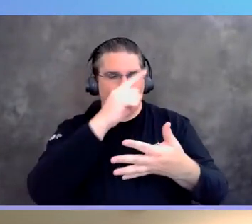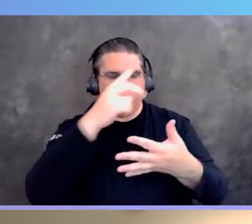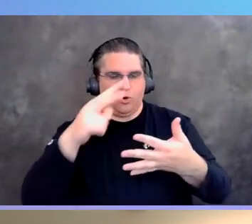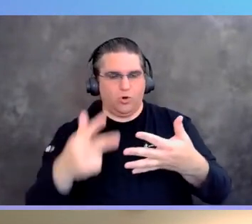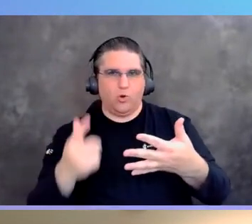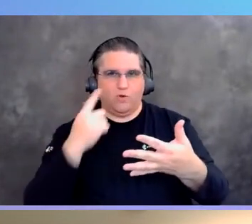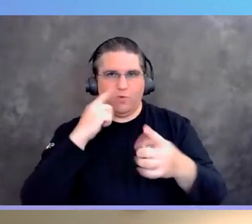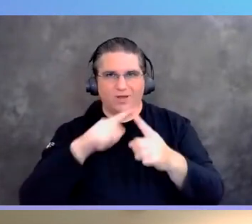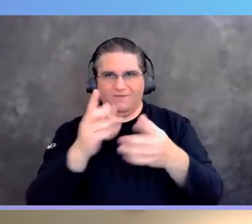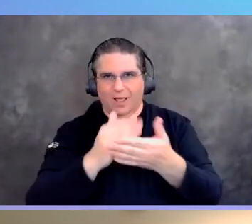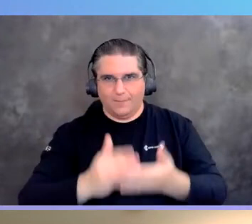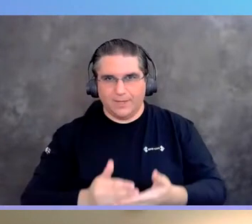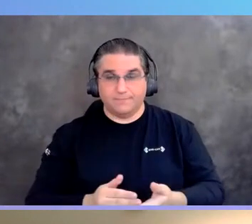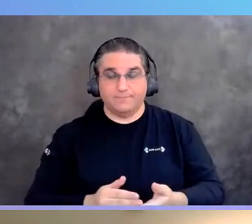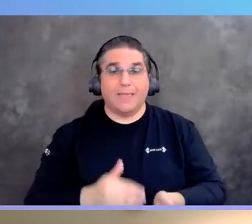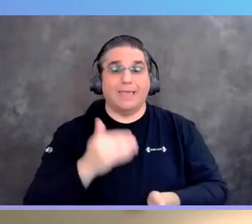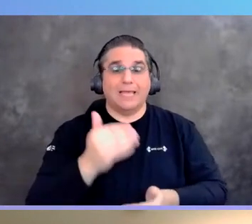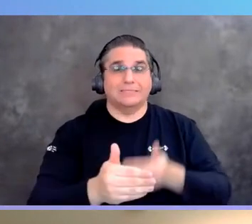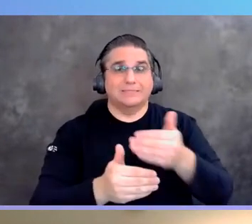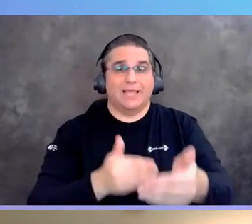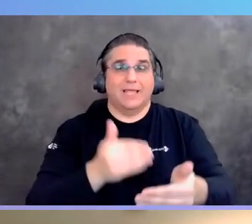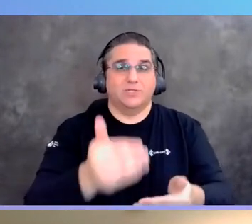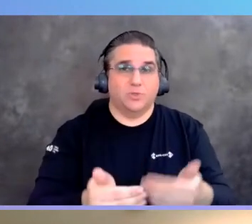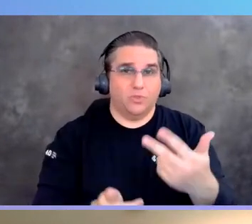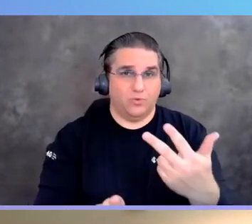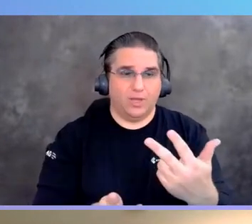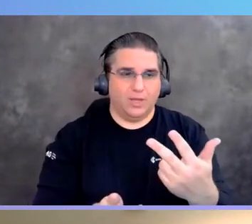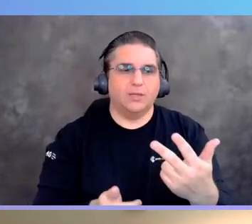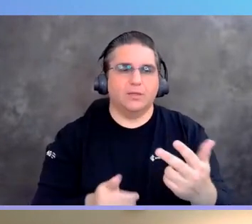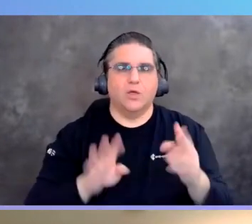Uh, of our of our research, uh, we will discuss findings and